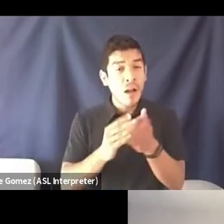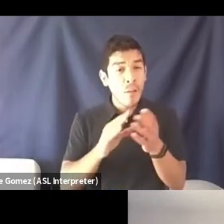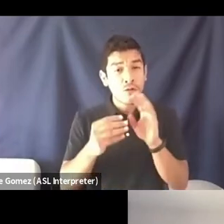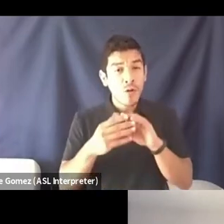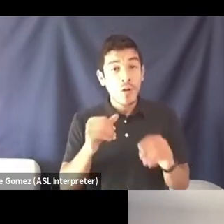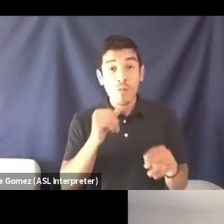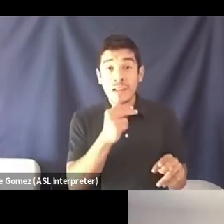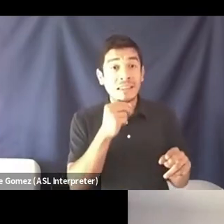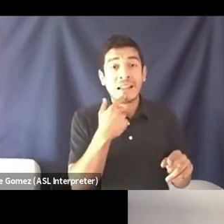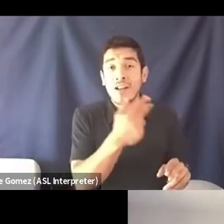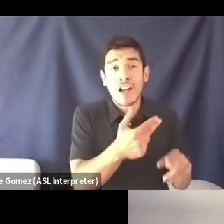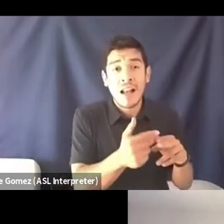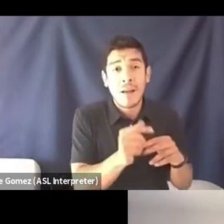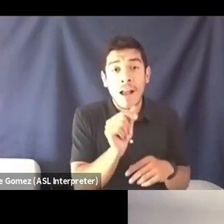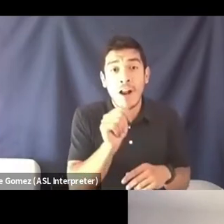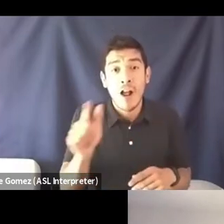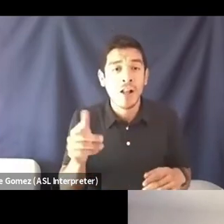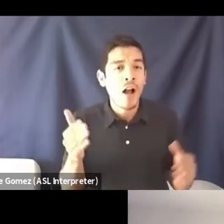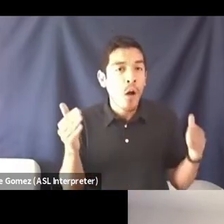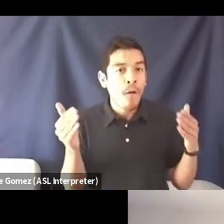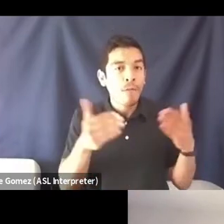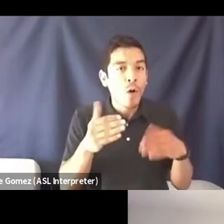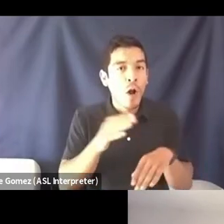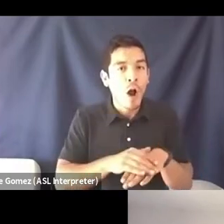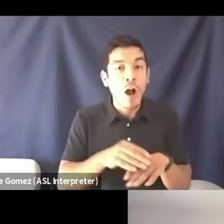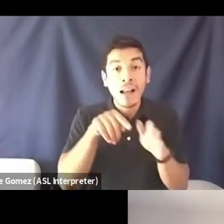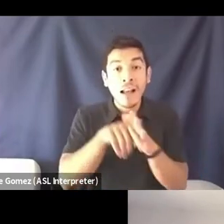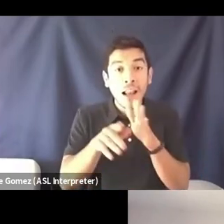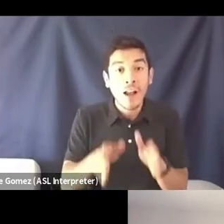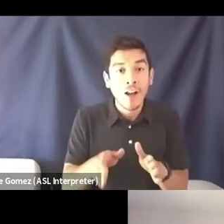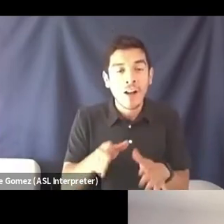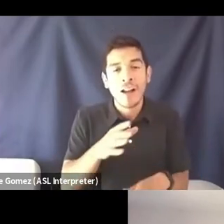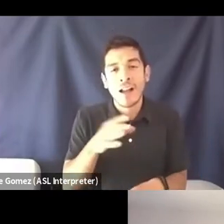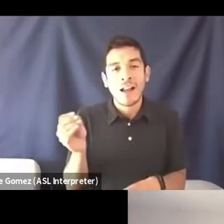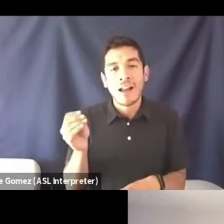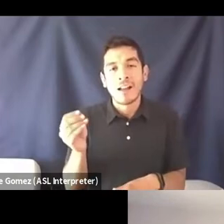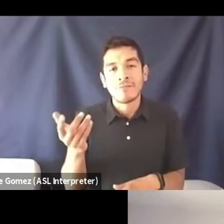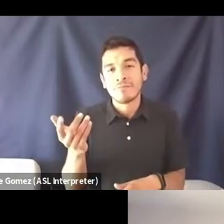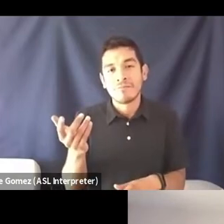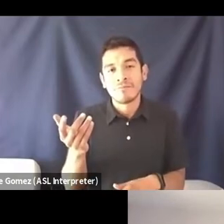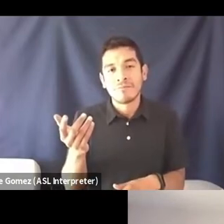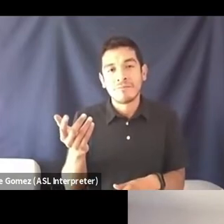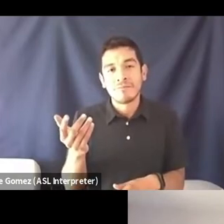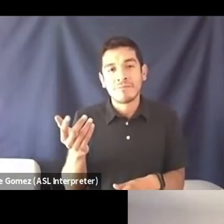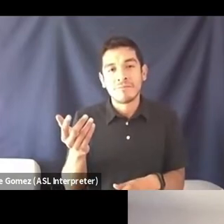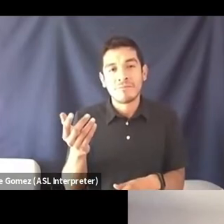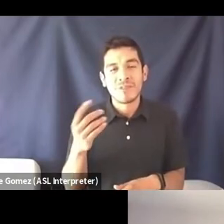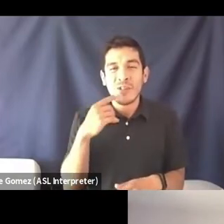The stories would usually focus on the killer and then sensational horrific sort of details.